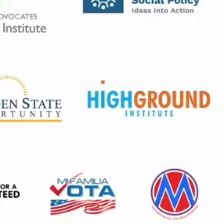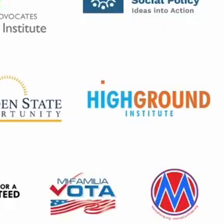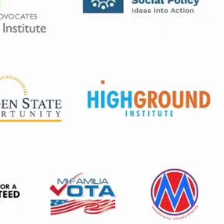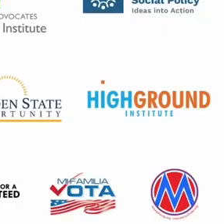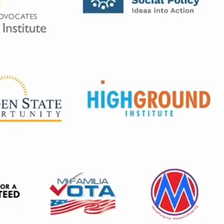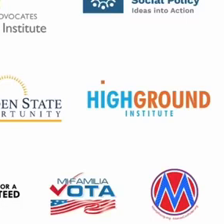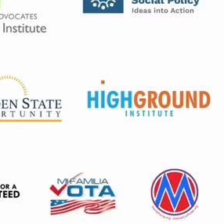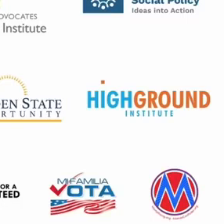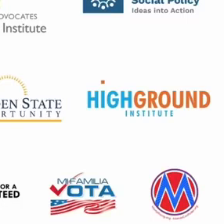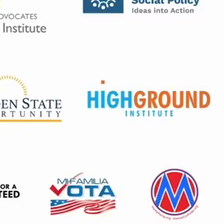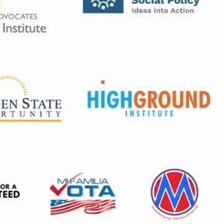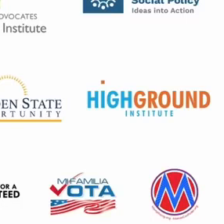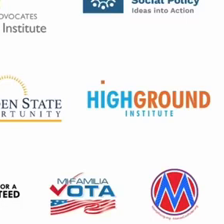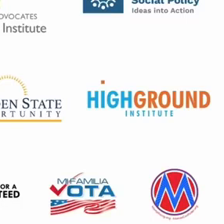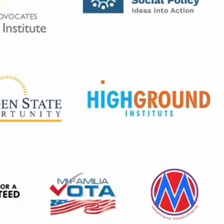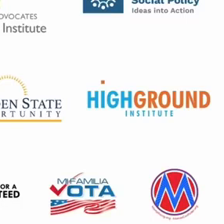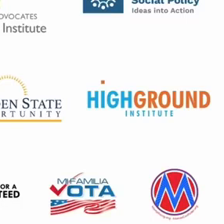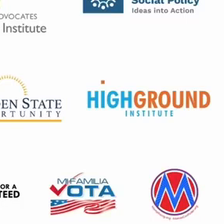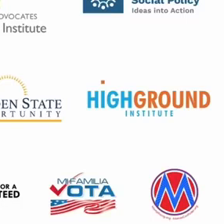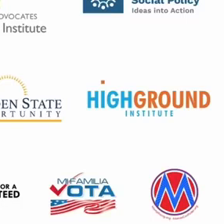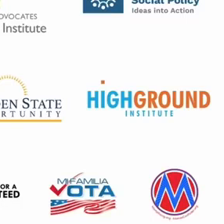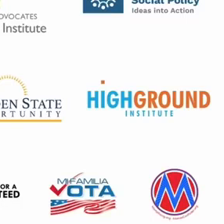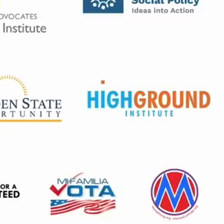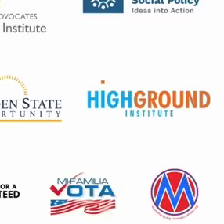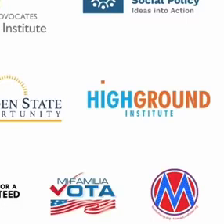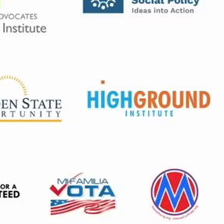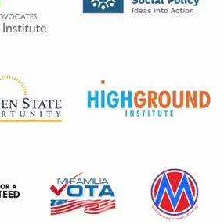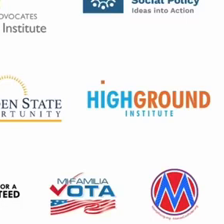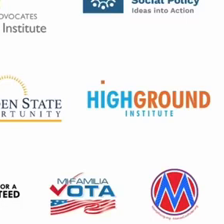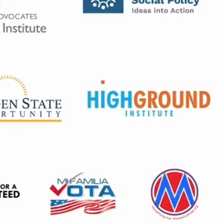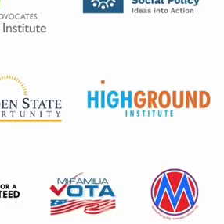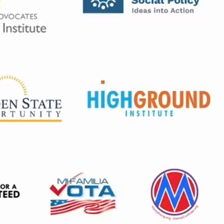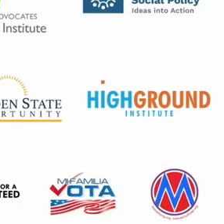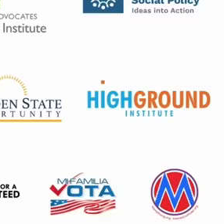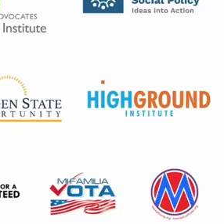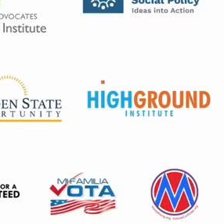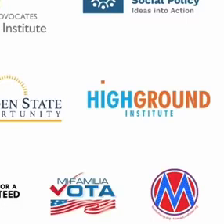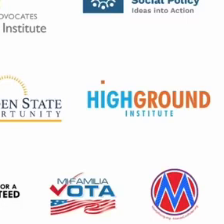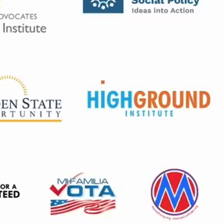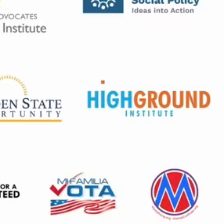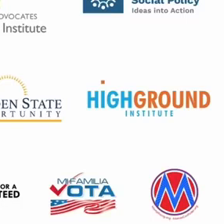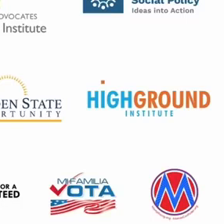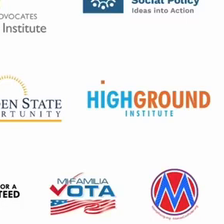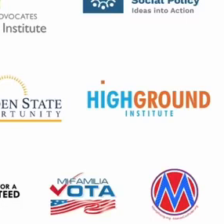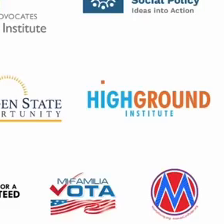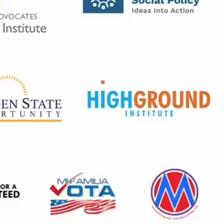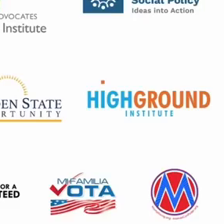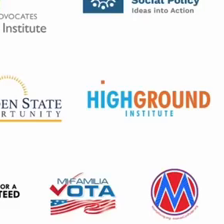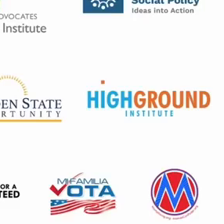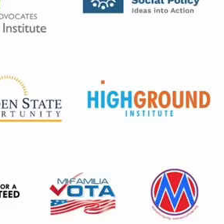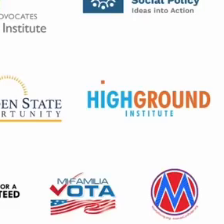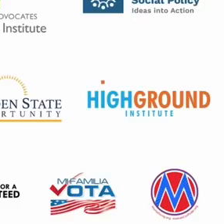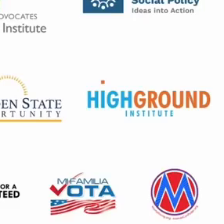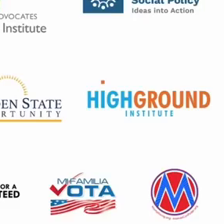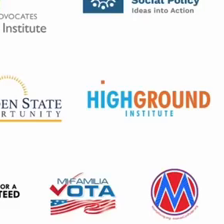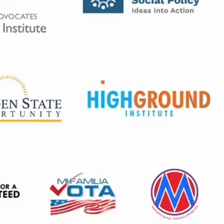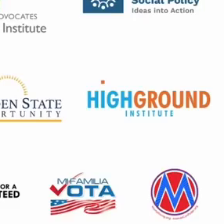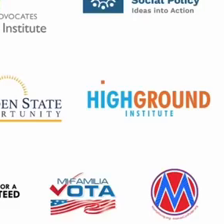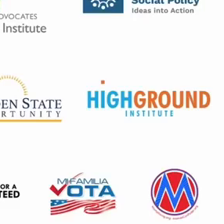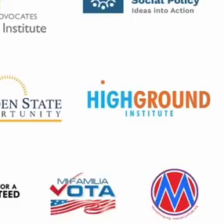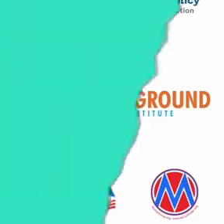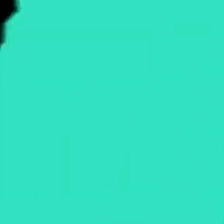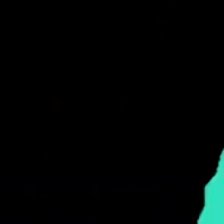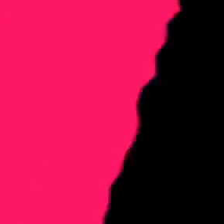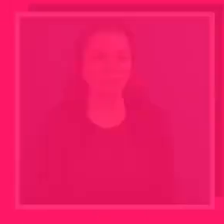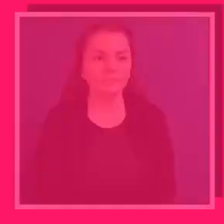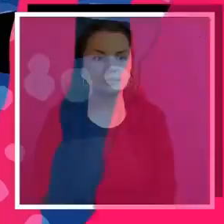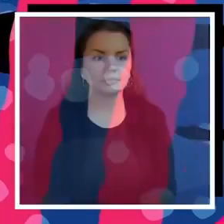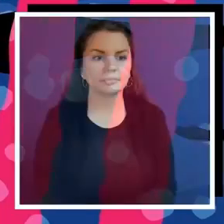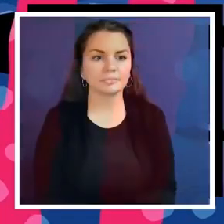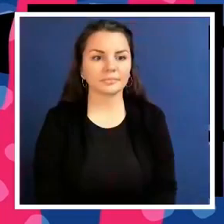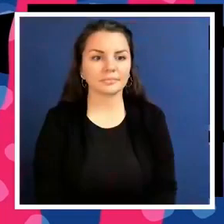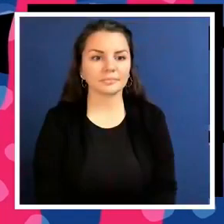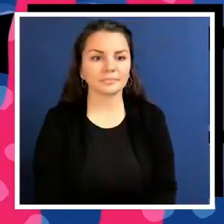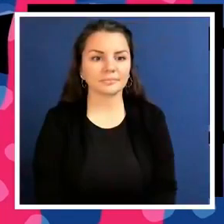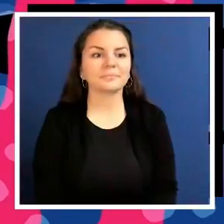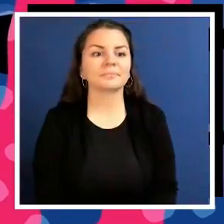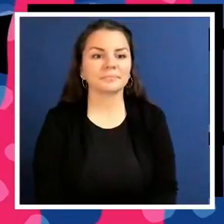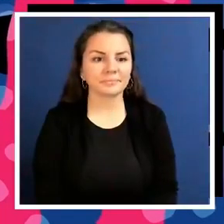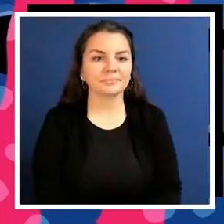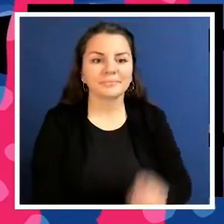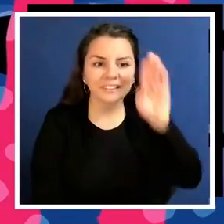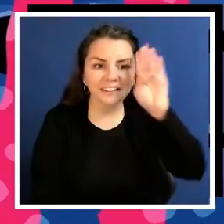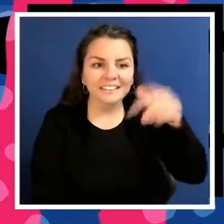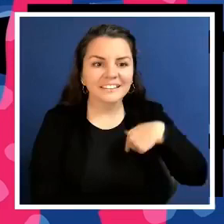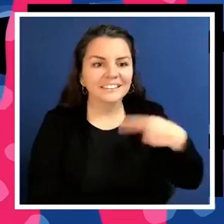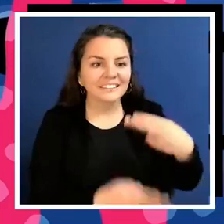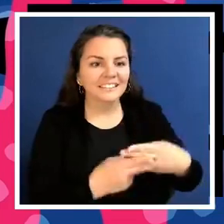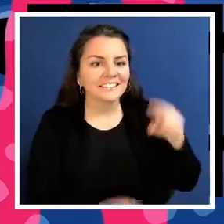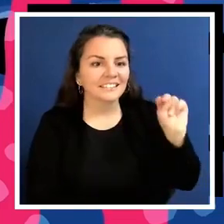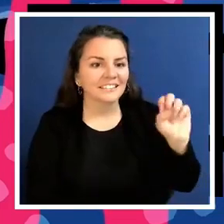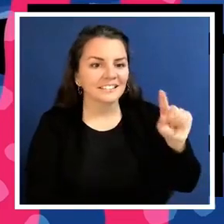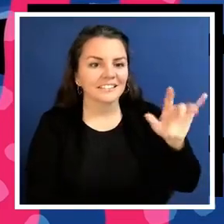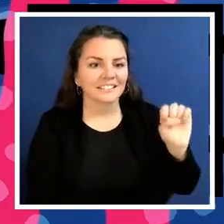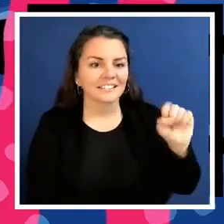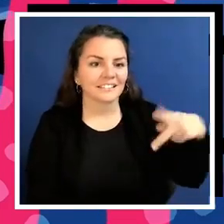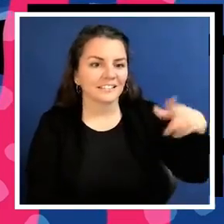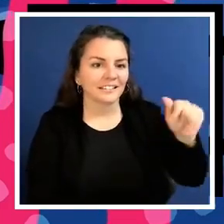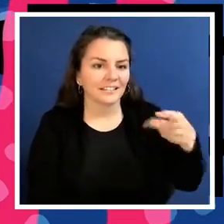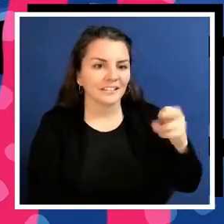YOUR 2019-2020 TAXES AND MEET